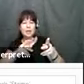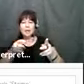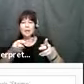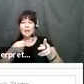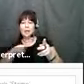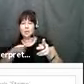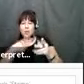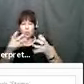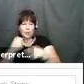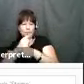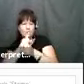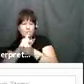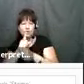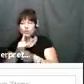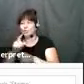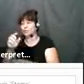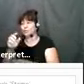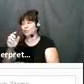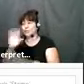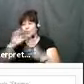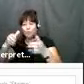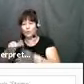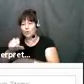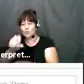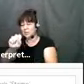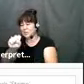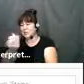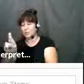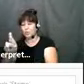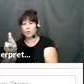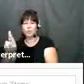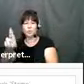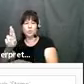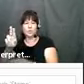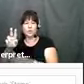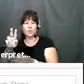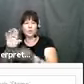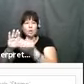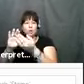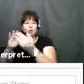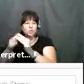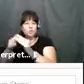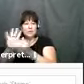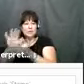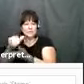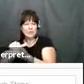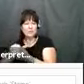Santa Rosa Community Center, the Vista Health Center, Alliance Health